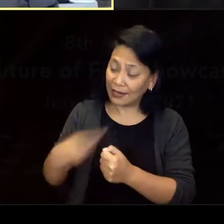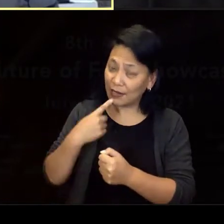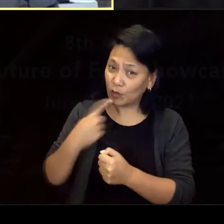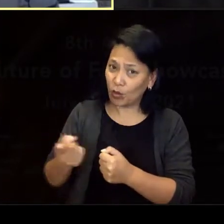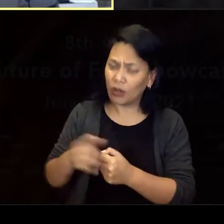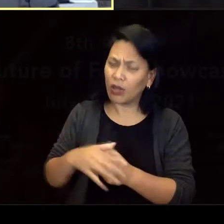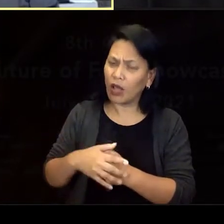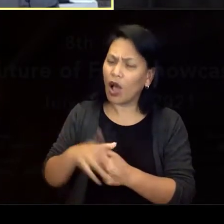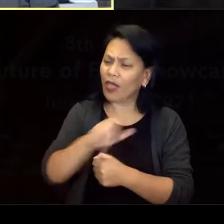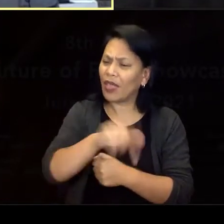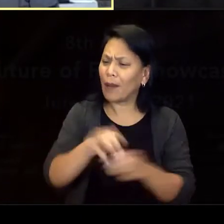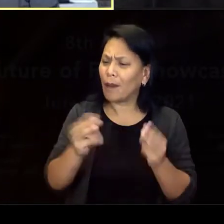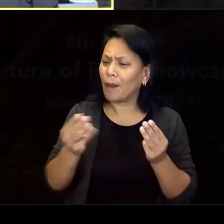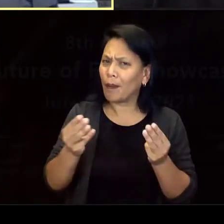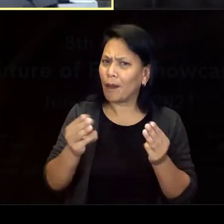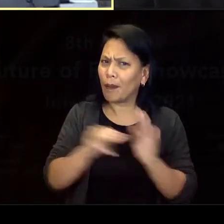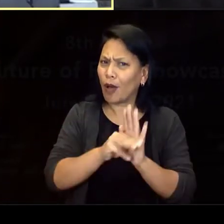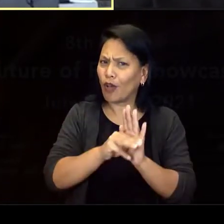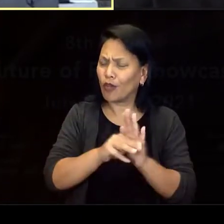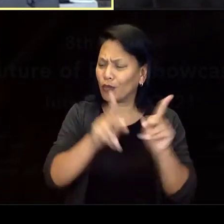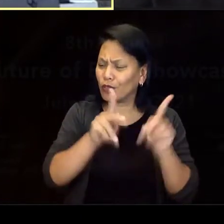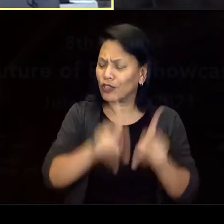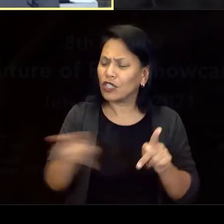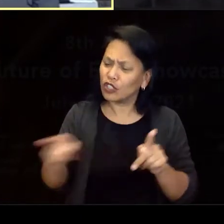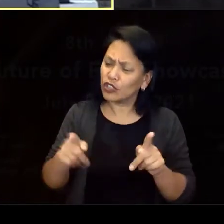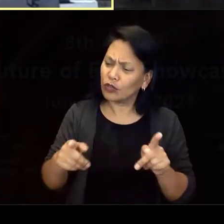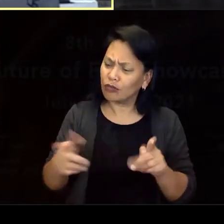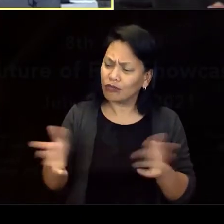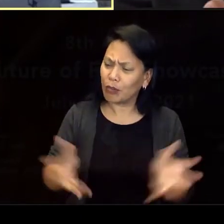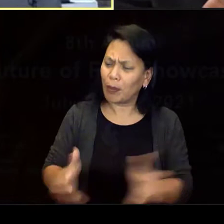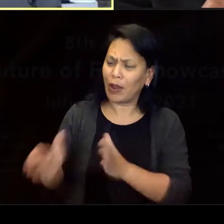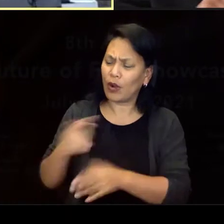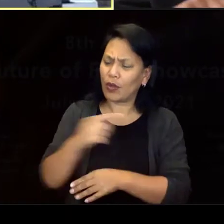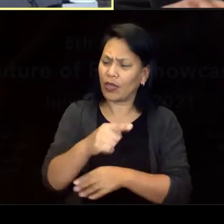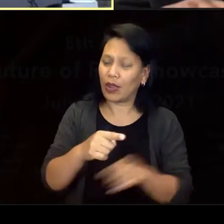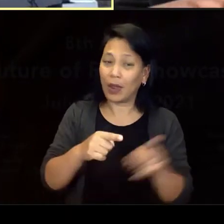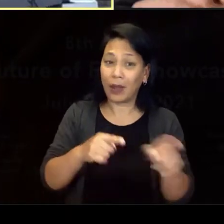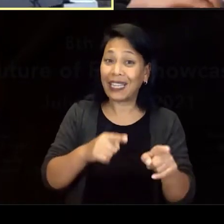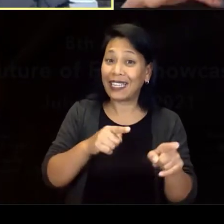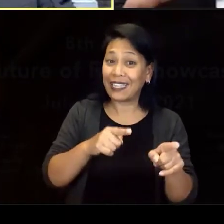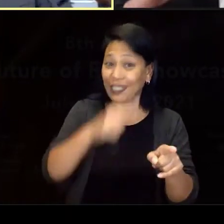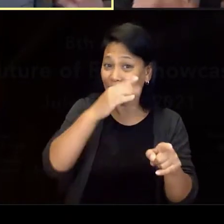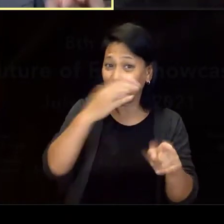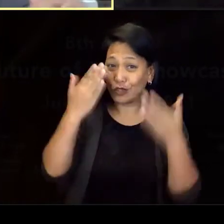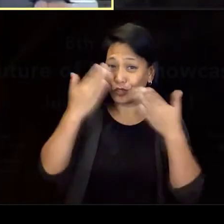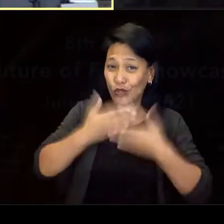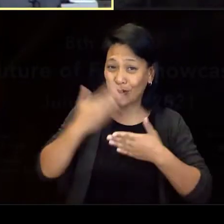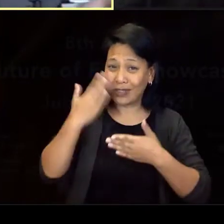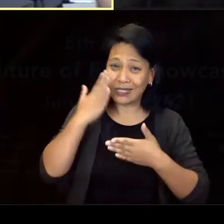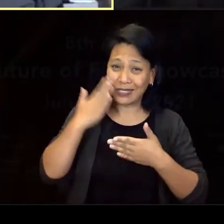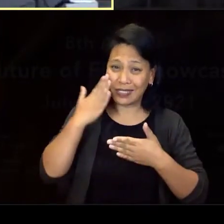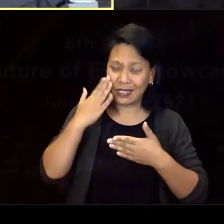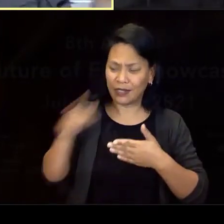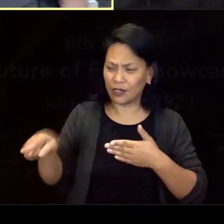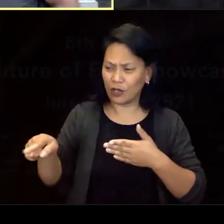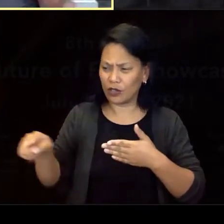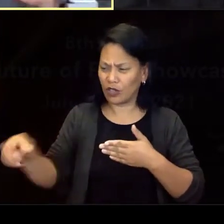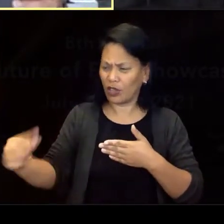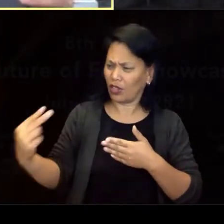And he was dark skinned and she looked at him and kind of was like a little bit confused and then turned over to me.